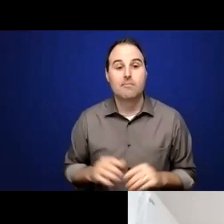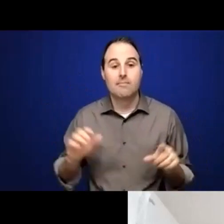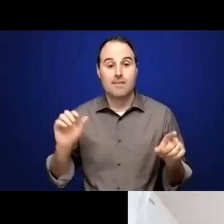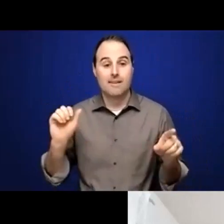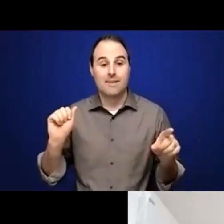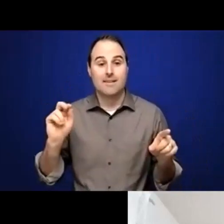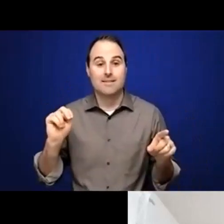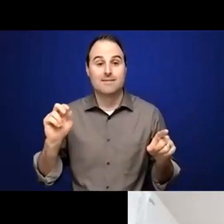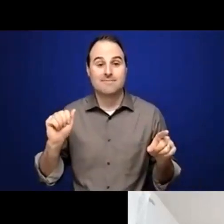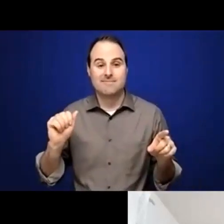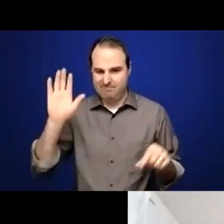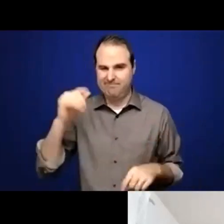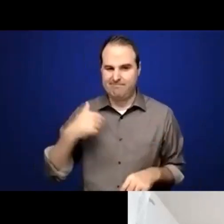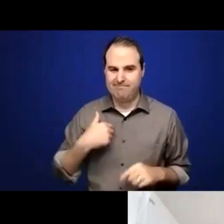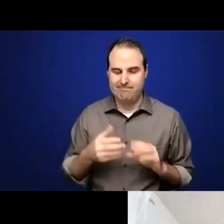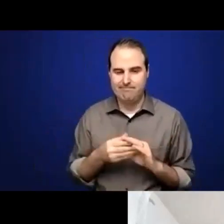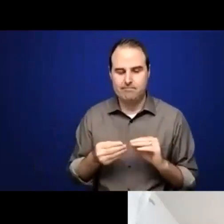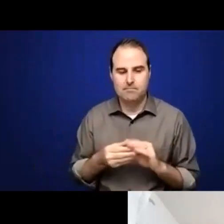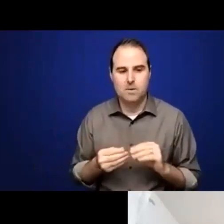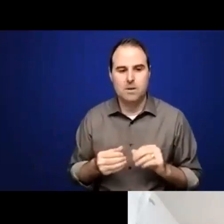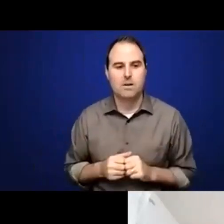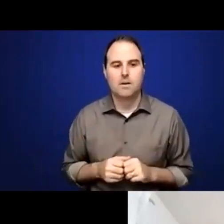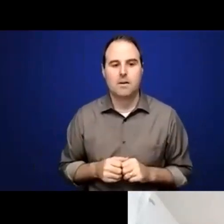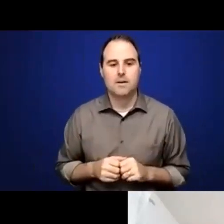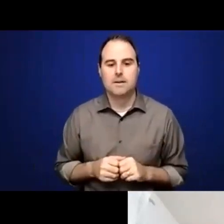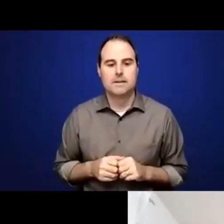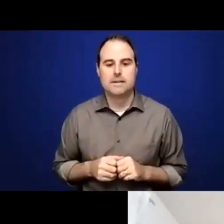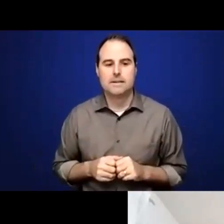We did not include any participants